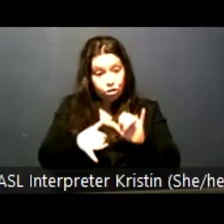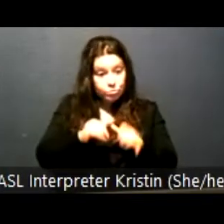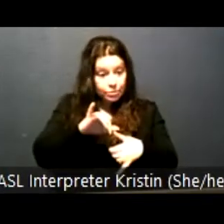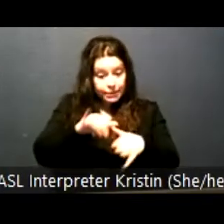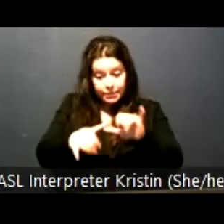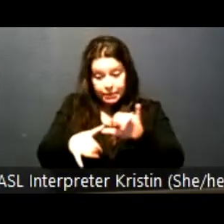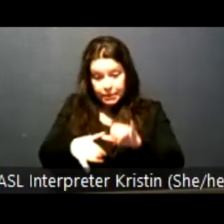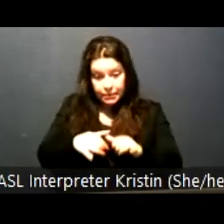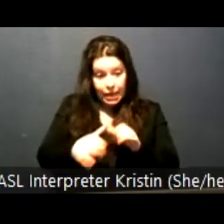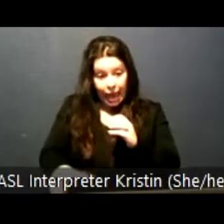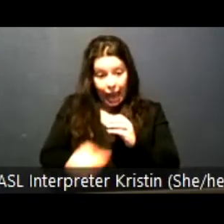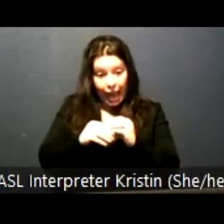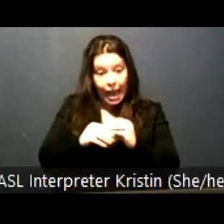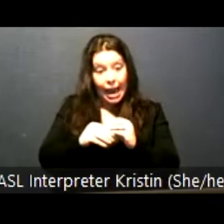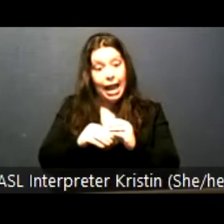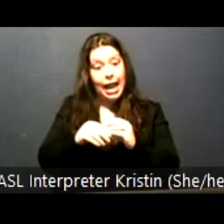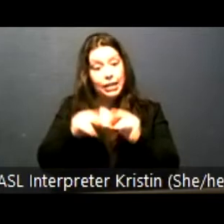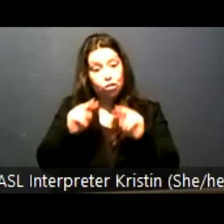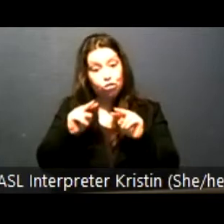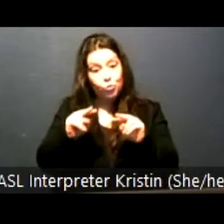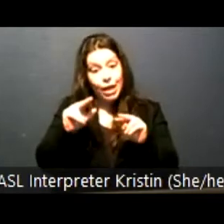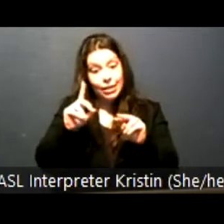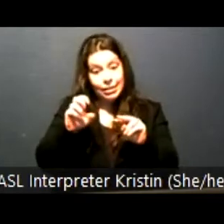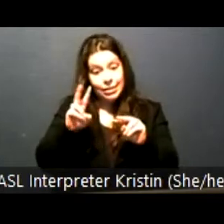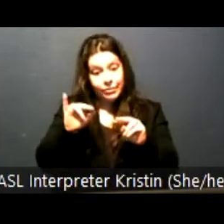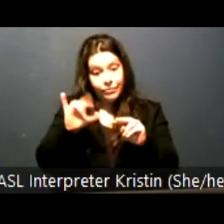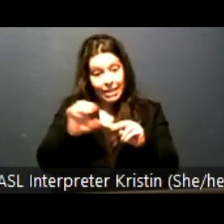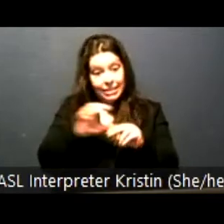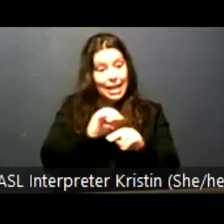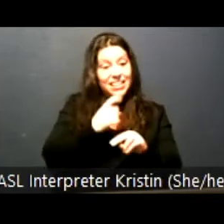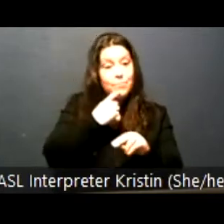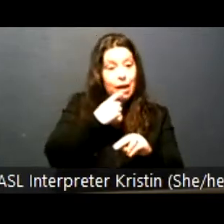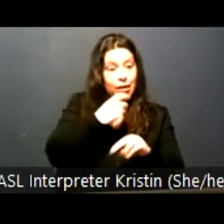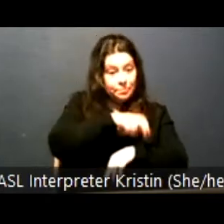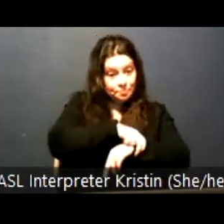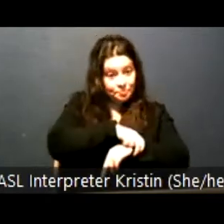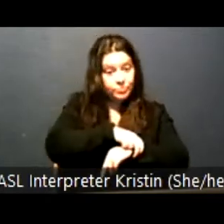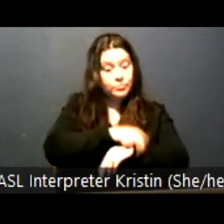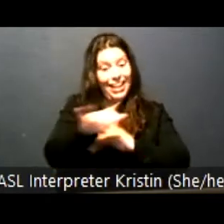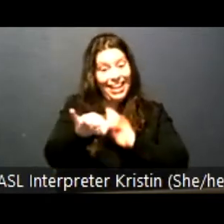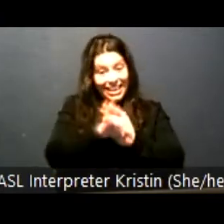a tracking device, adding these like leg tags that are kind of like a little bracelet identifier and